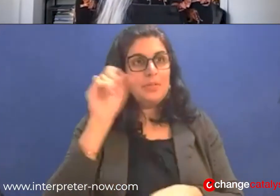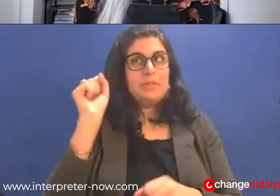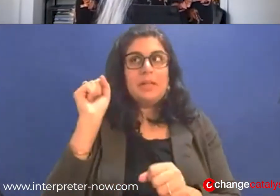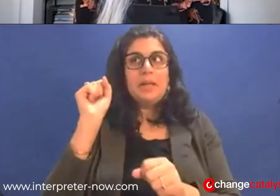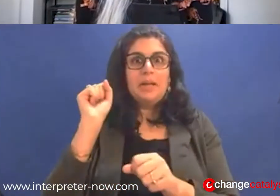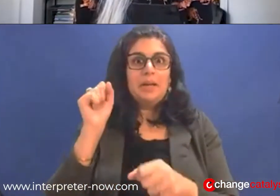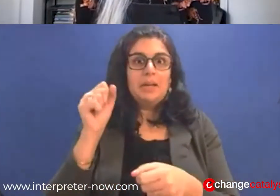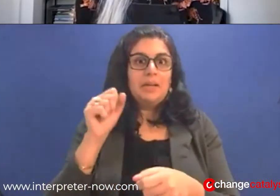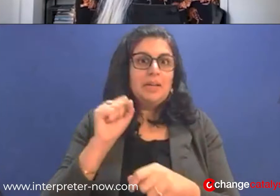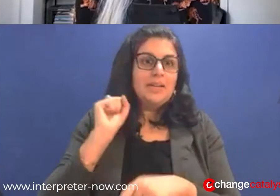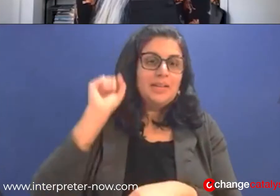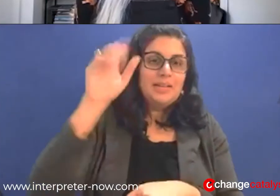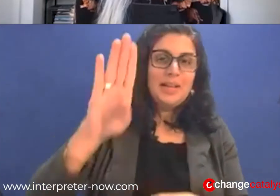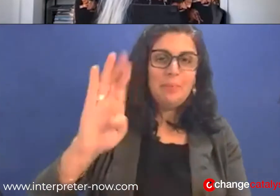So, there's a lot of commonalities there.